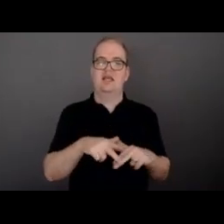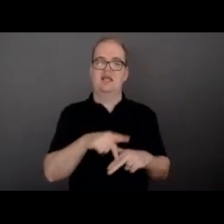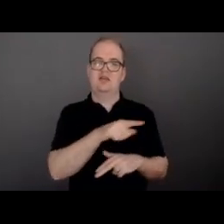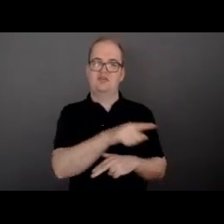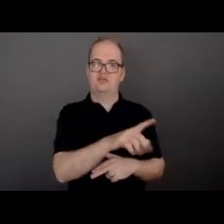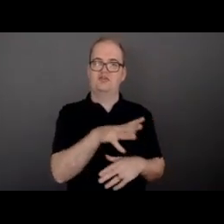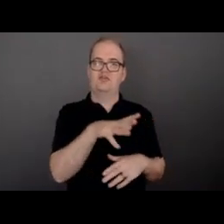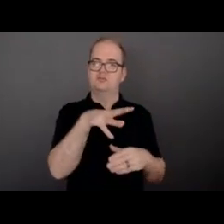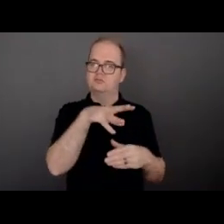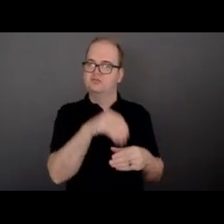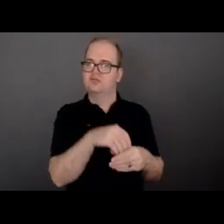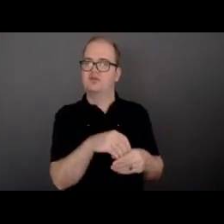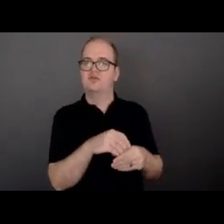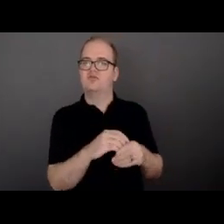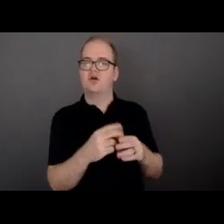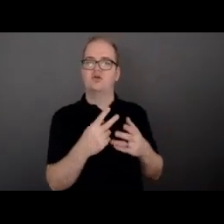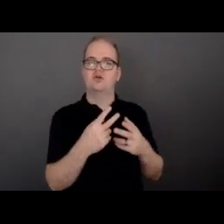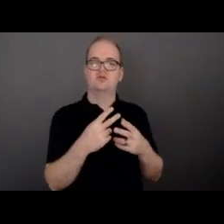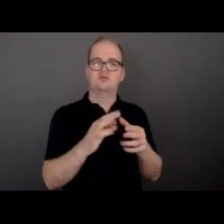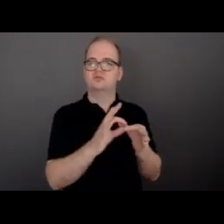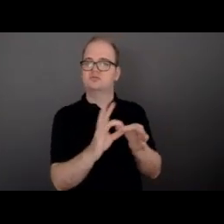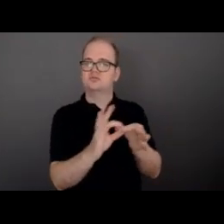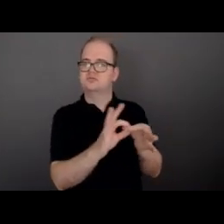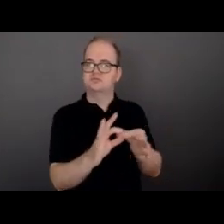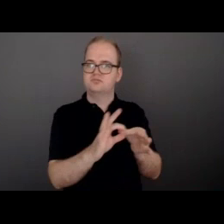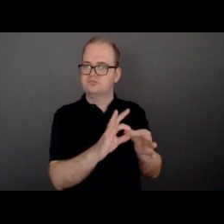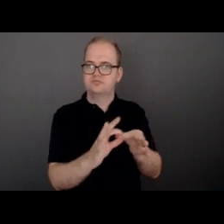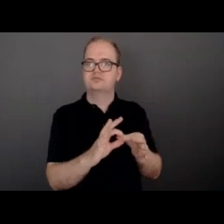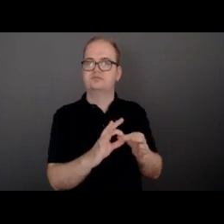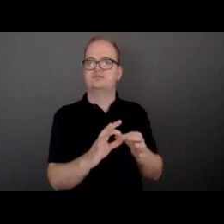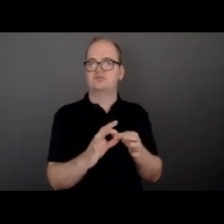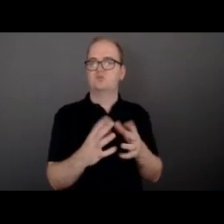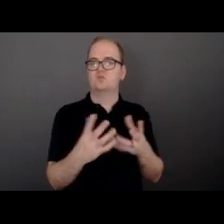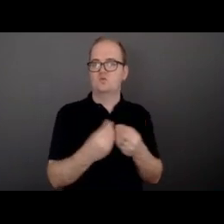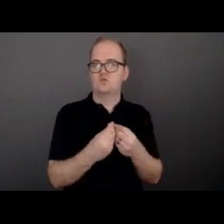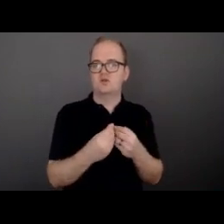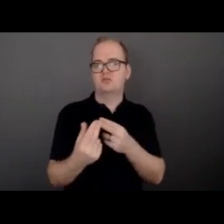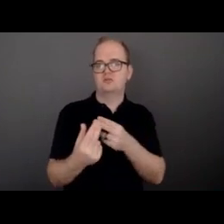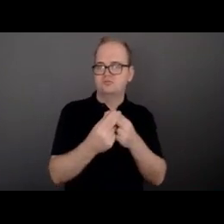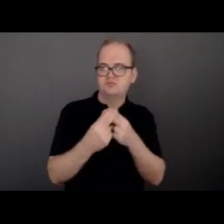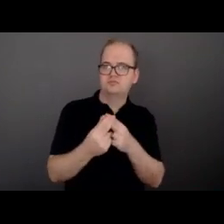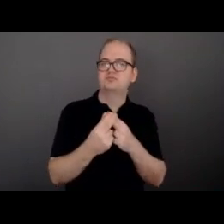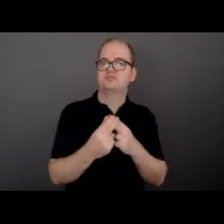So if a child has got concerns or a young person has got concerns about their parents